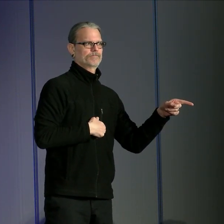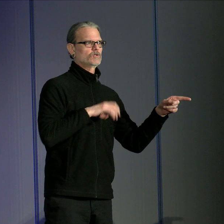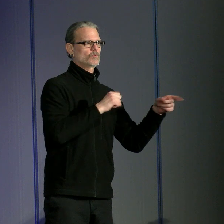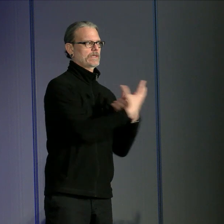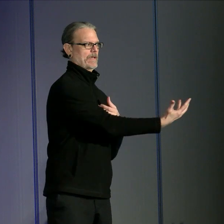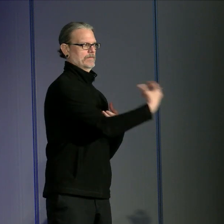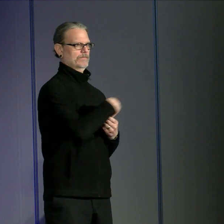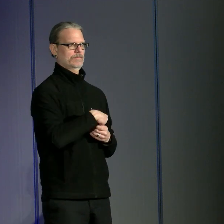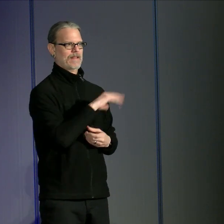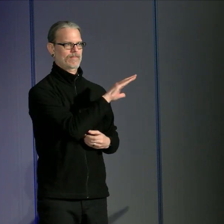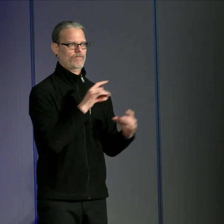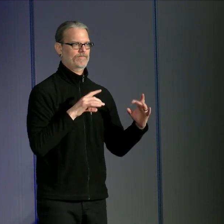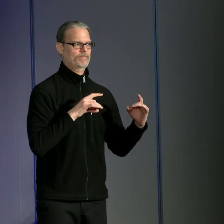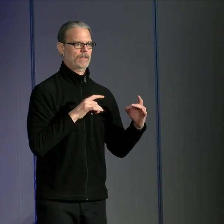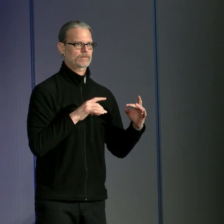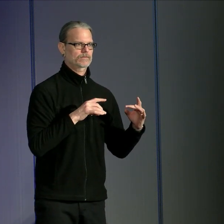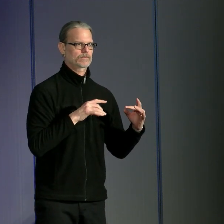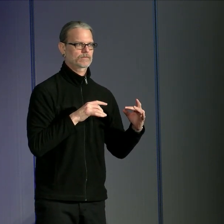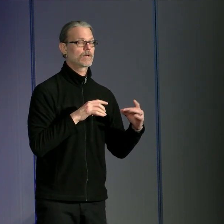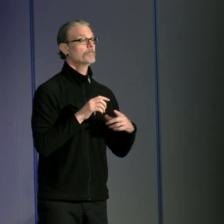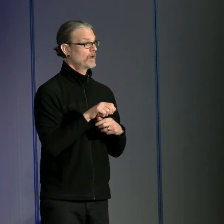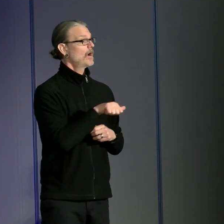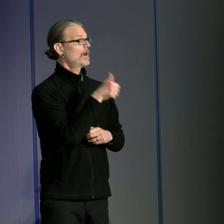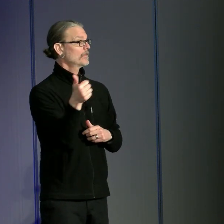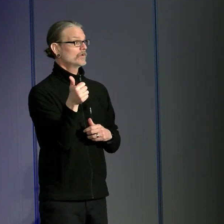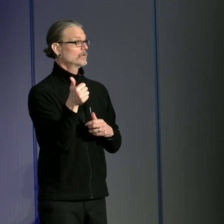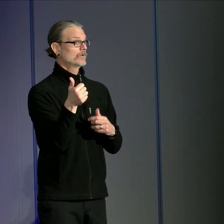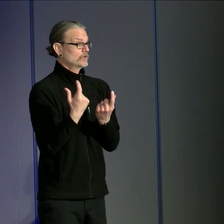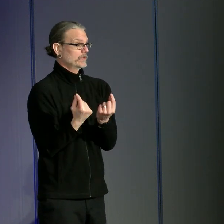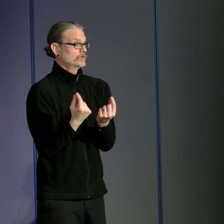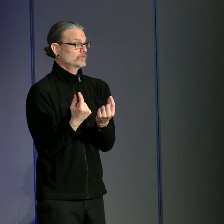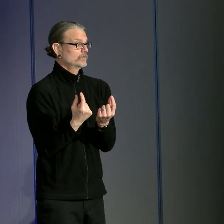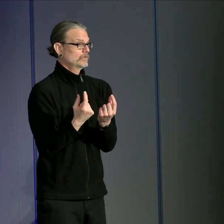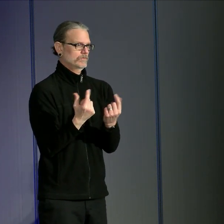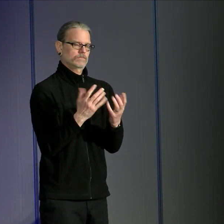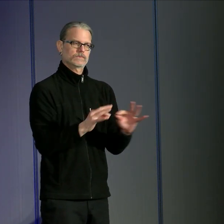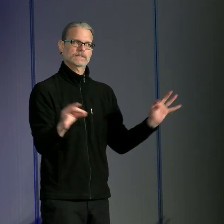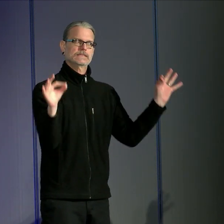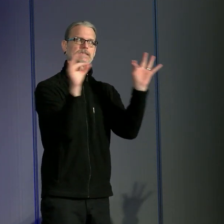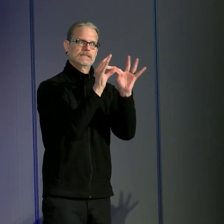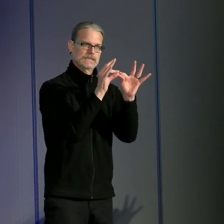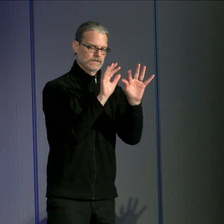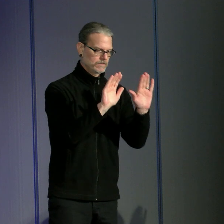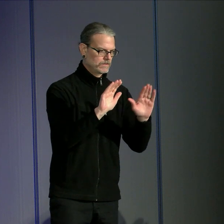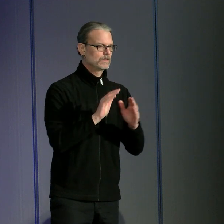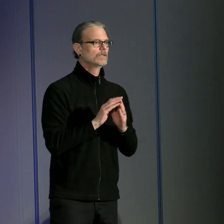But another thing you can start to do, and this is really key is you can start to get